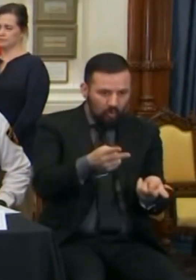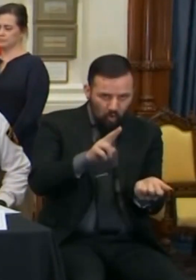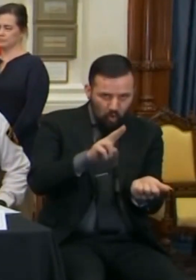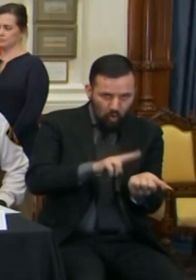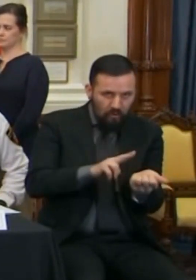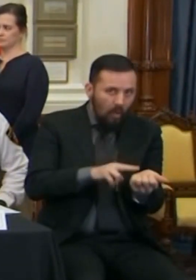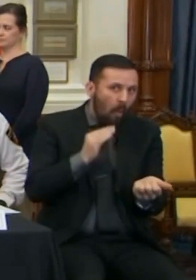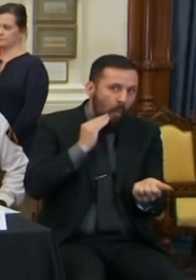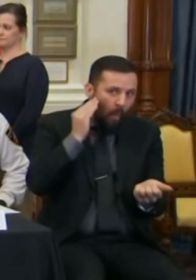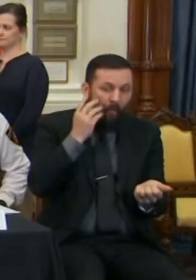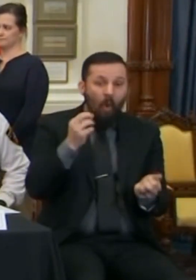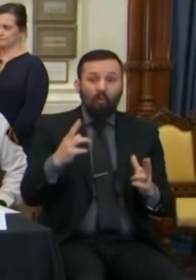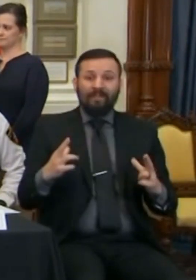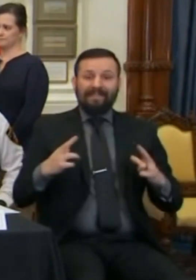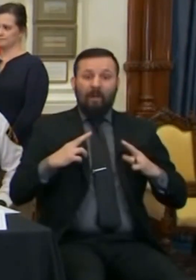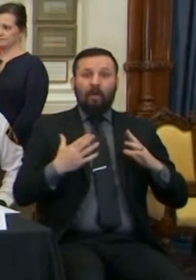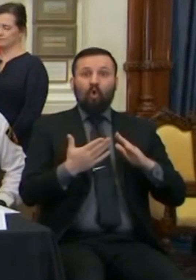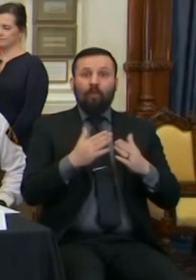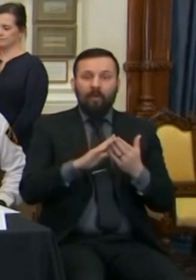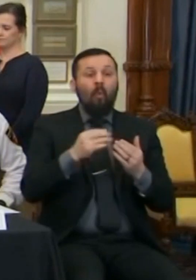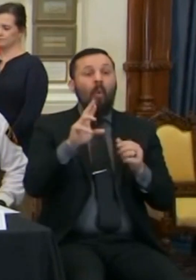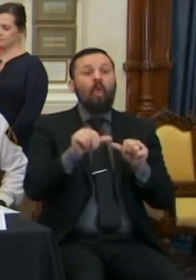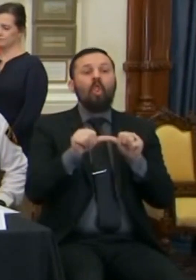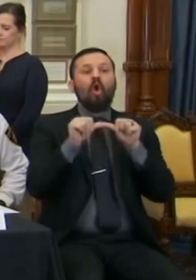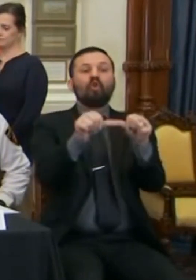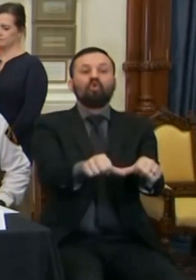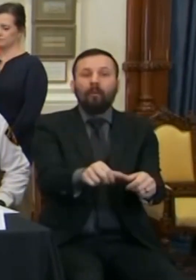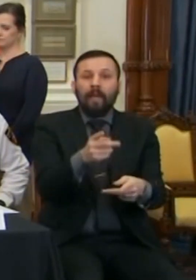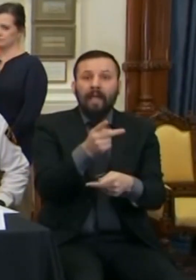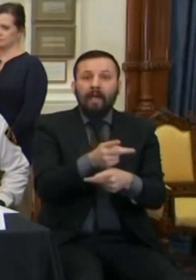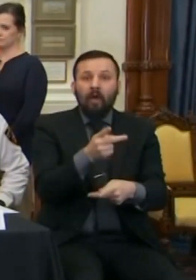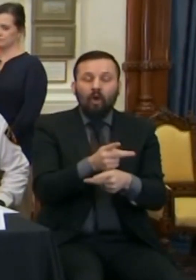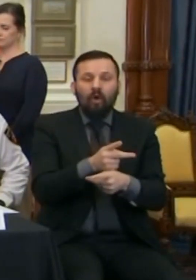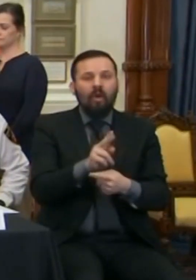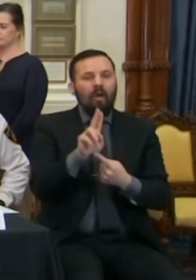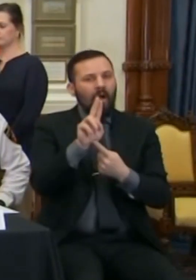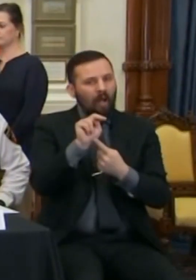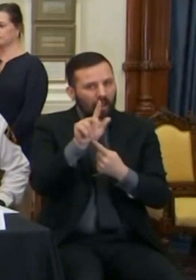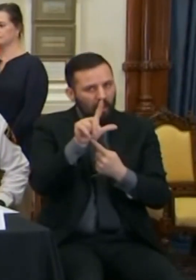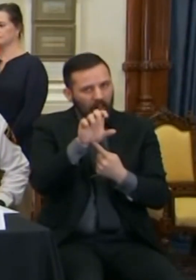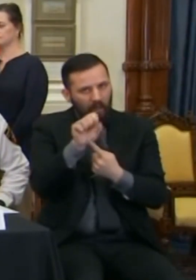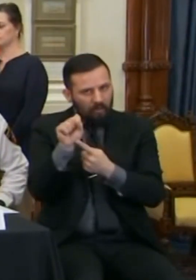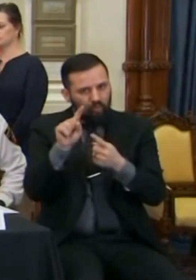retirement centers or long-term care facilities unless to provide critical